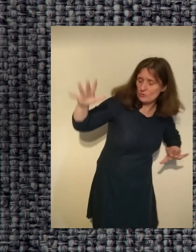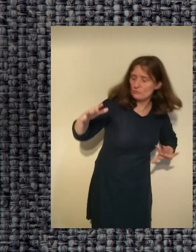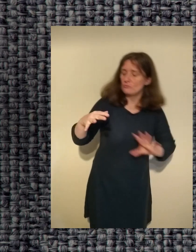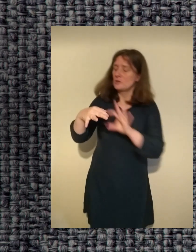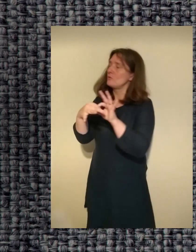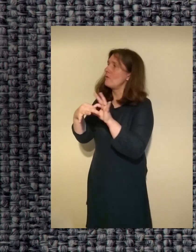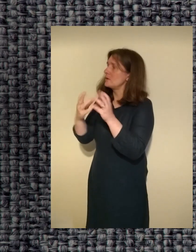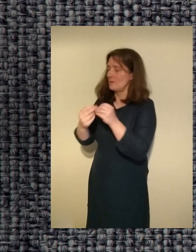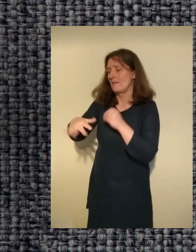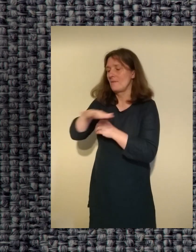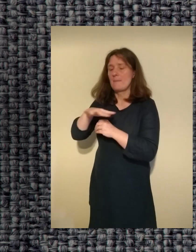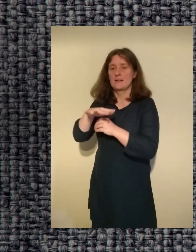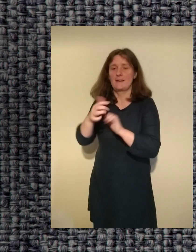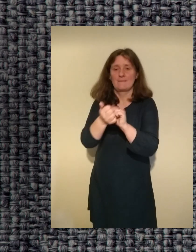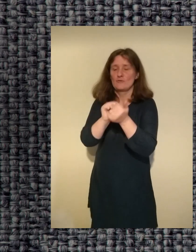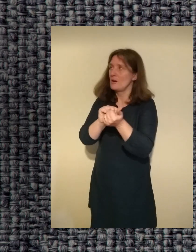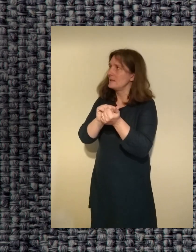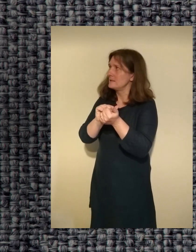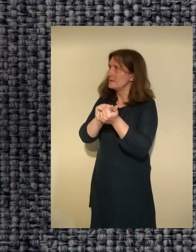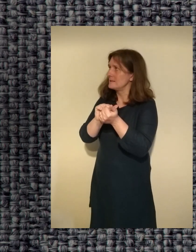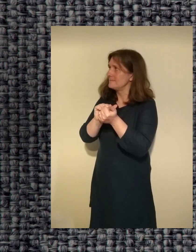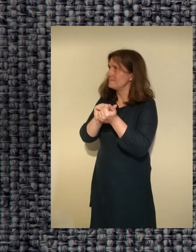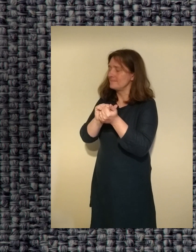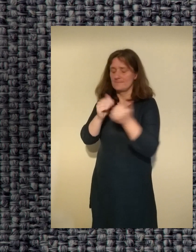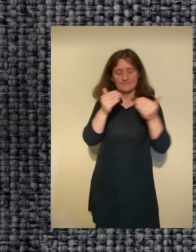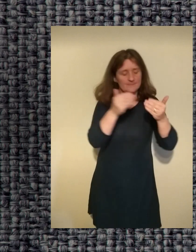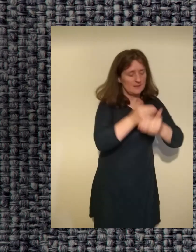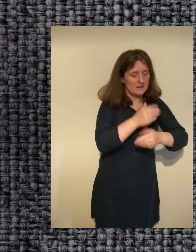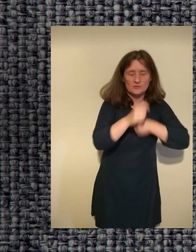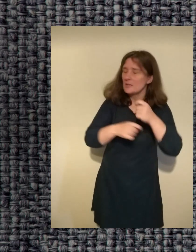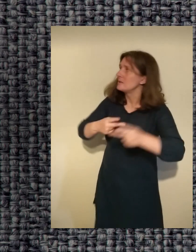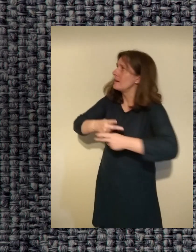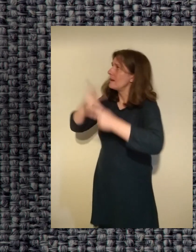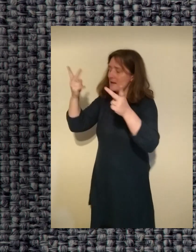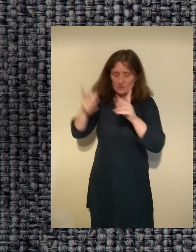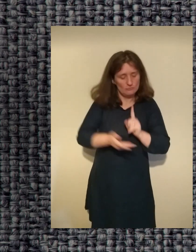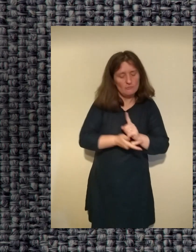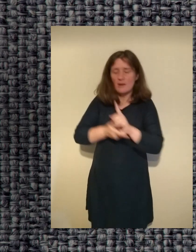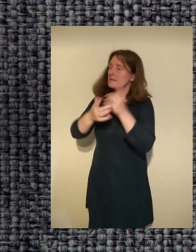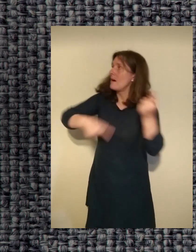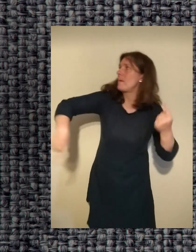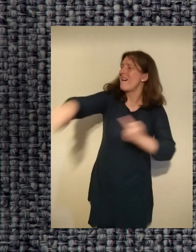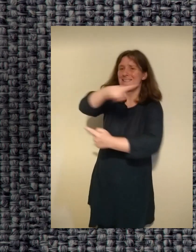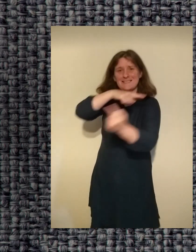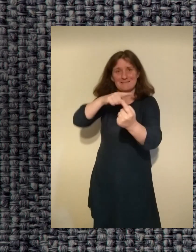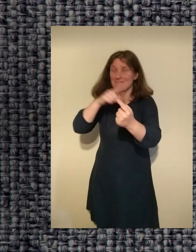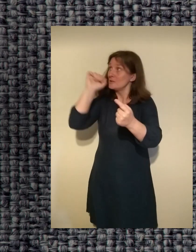when we are broken and finished. Lighten our darkness,